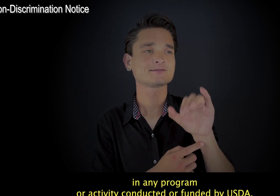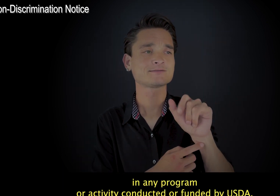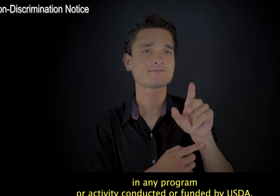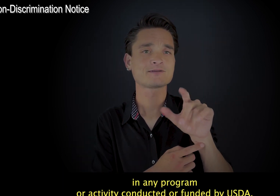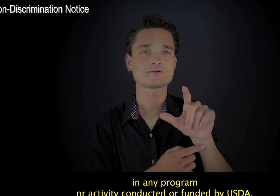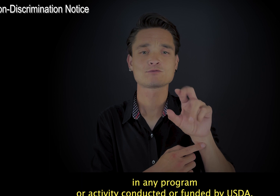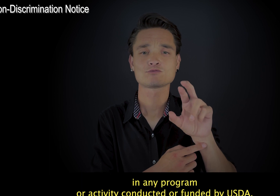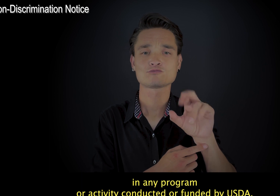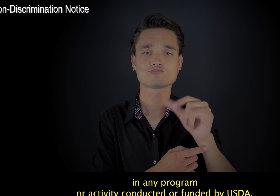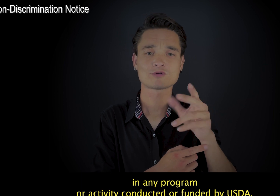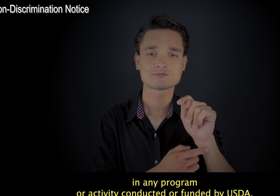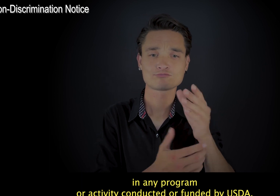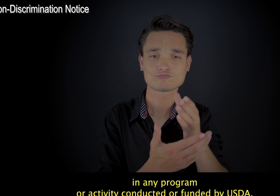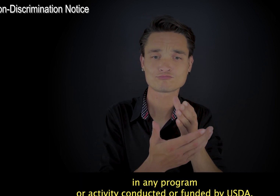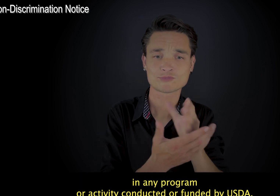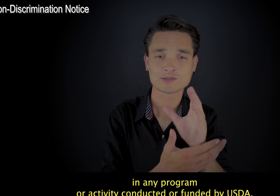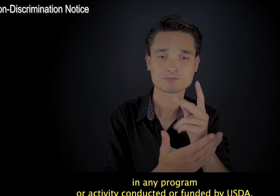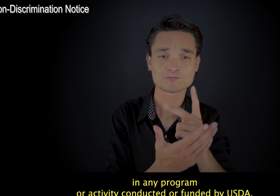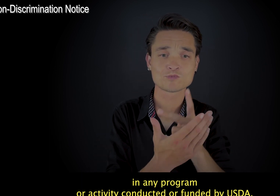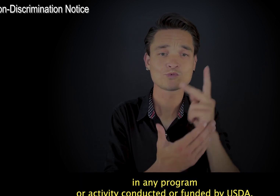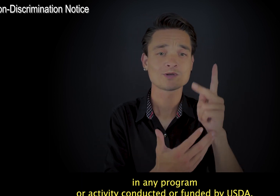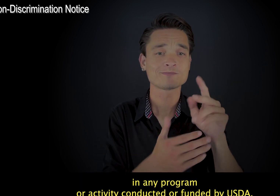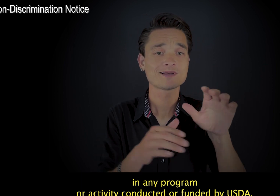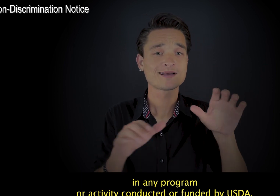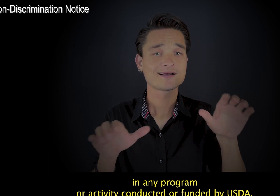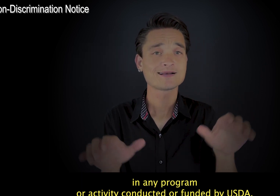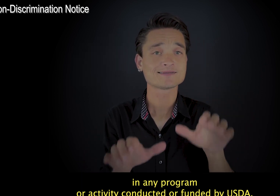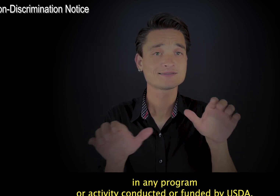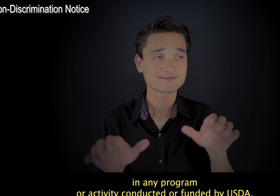in any program or activity conducted or funded by USDA.